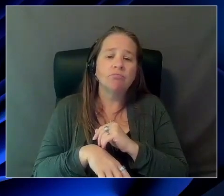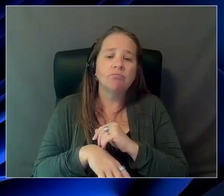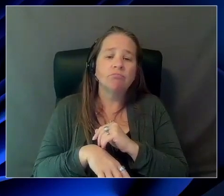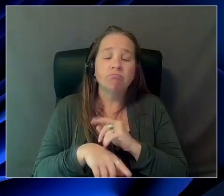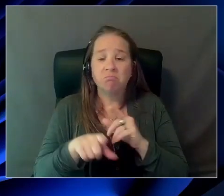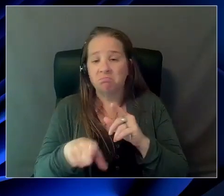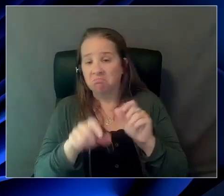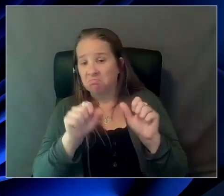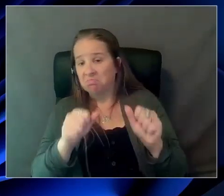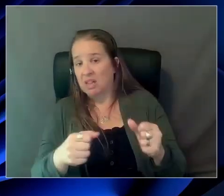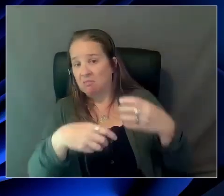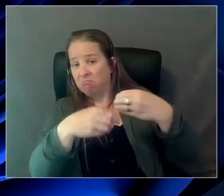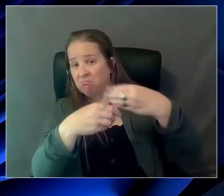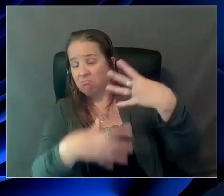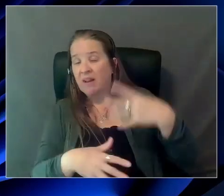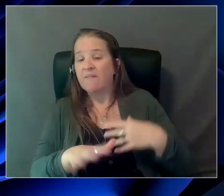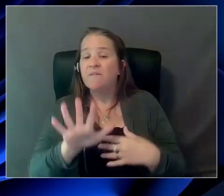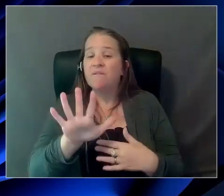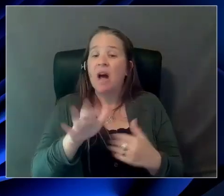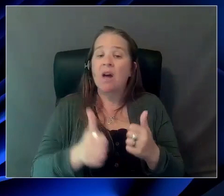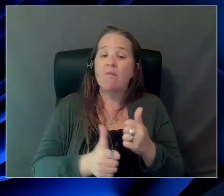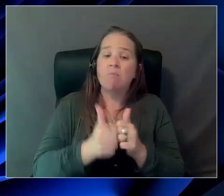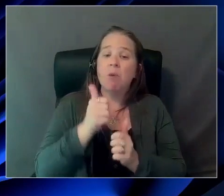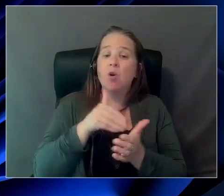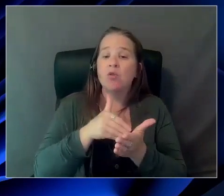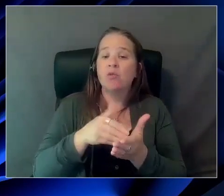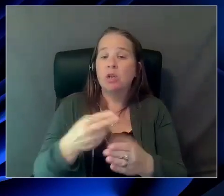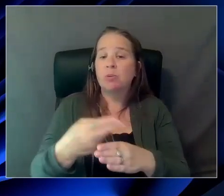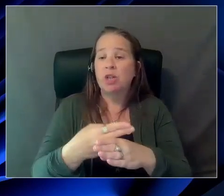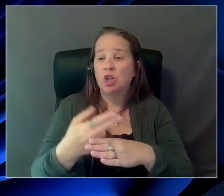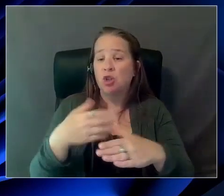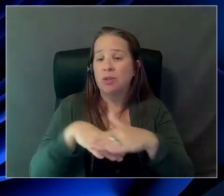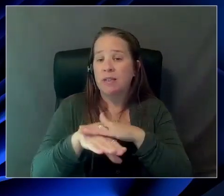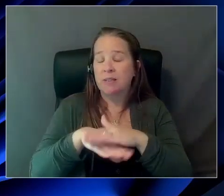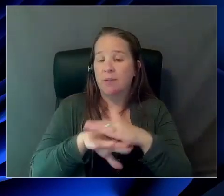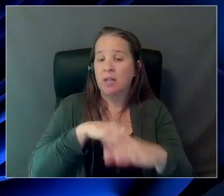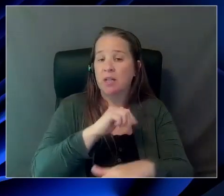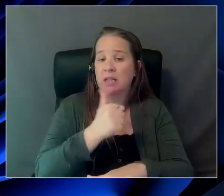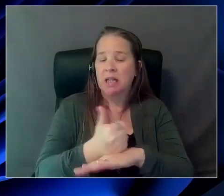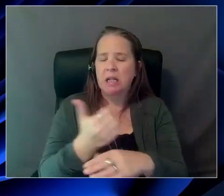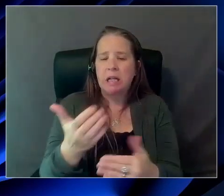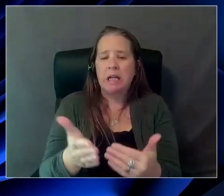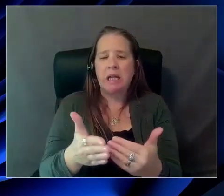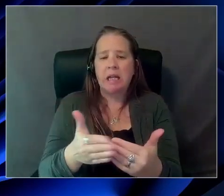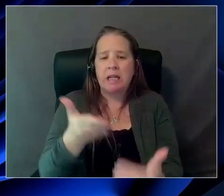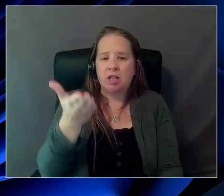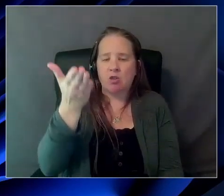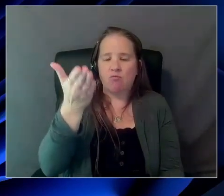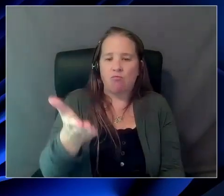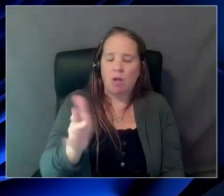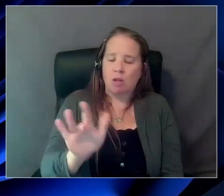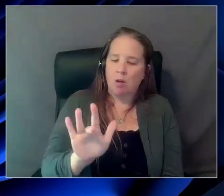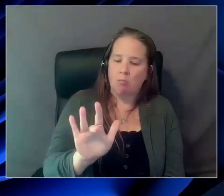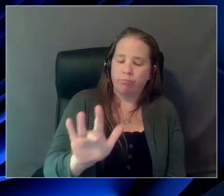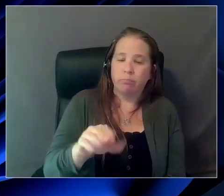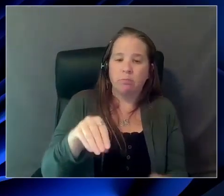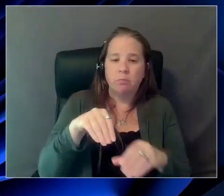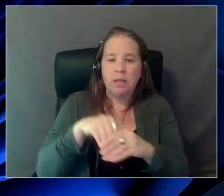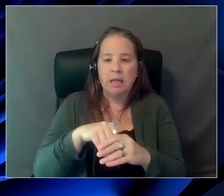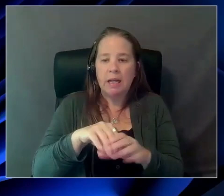You can see that five most frequently used accessibility settings or easy accessible here in Action Center.